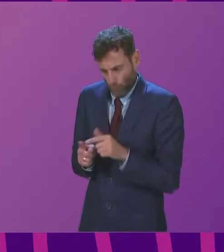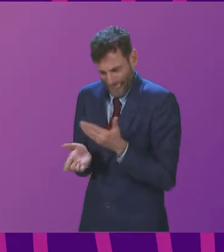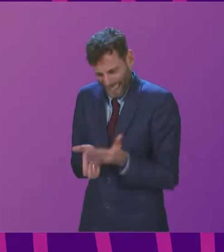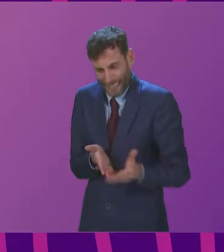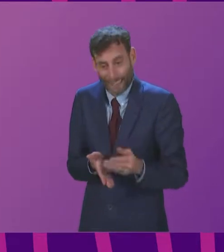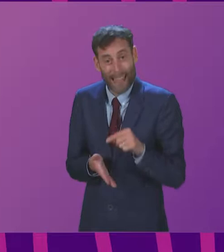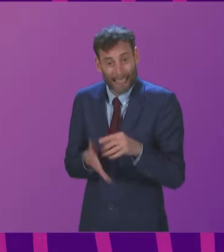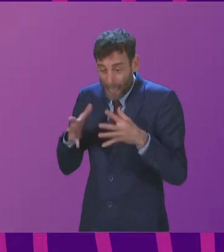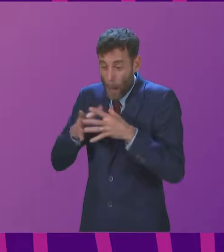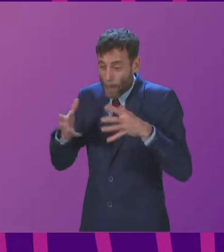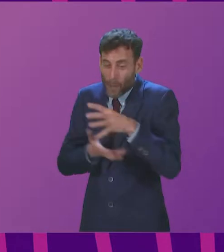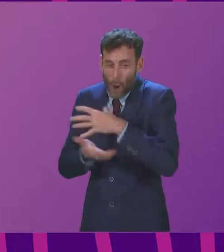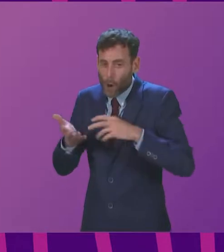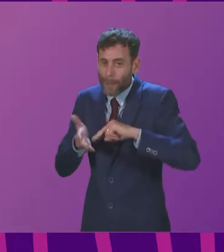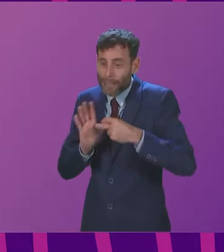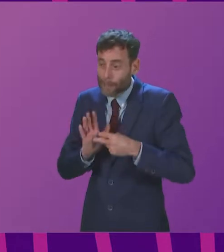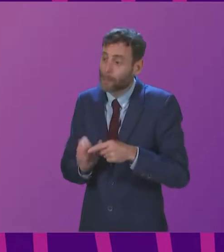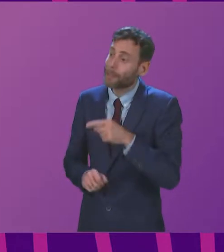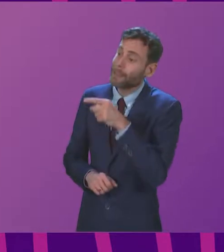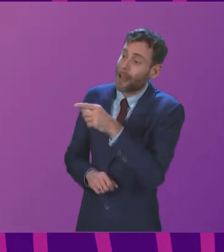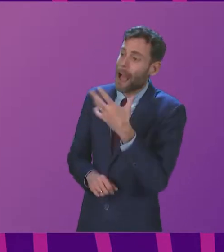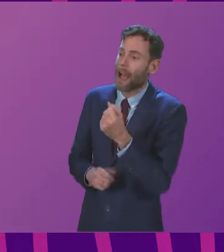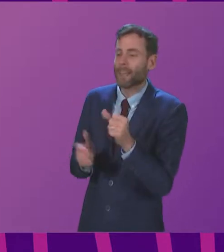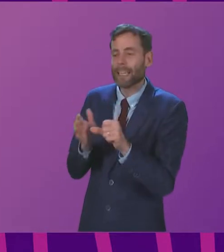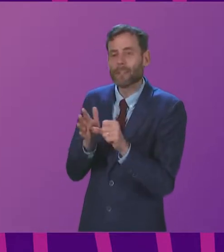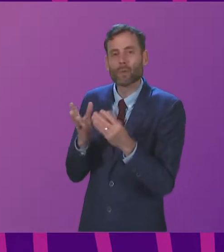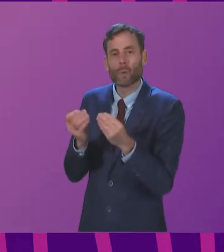as this one. Members whose constituents have raised issues with them should write